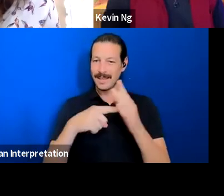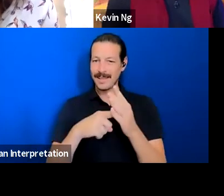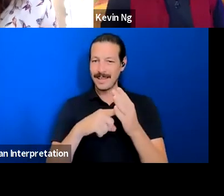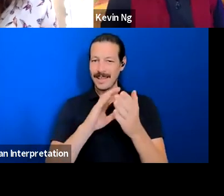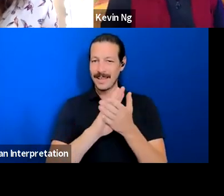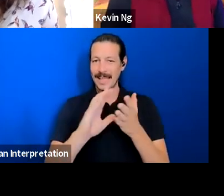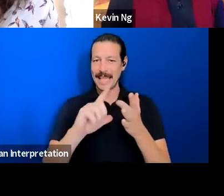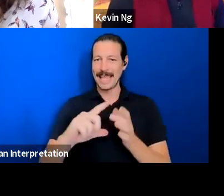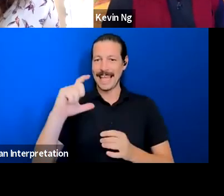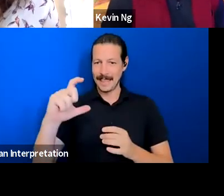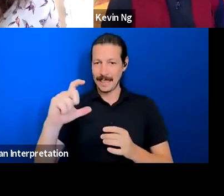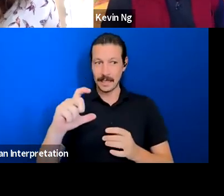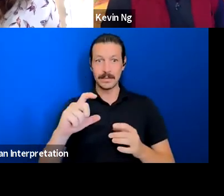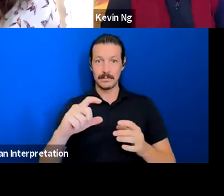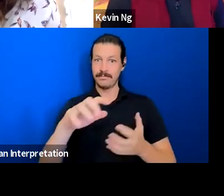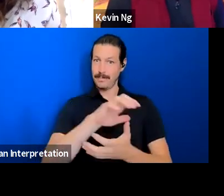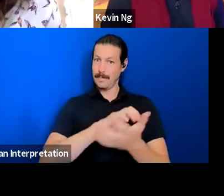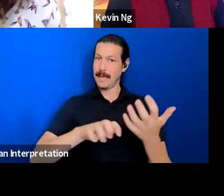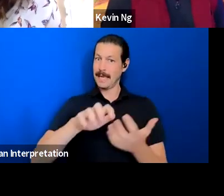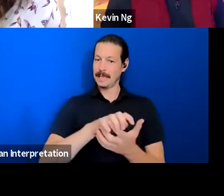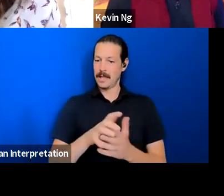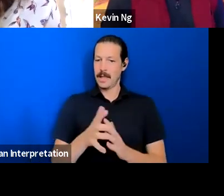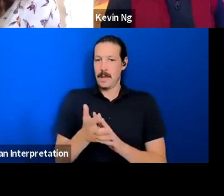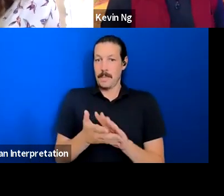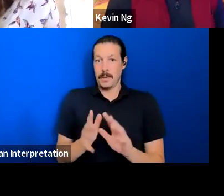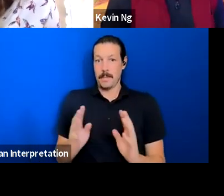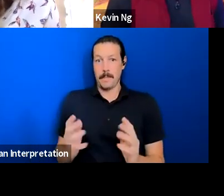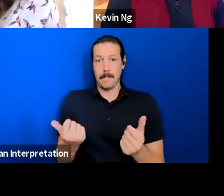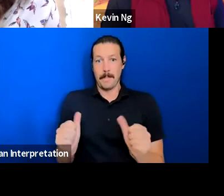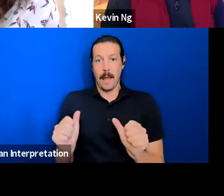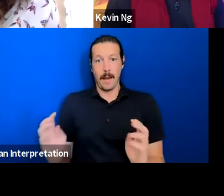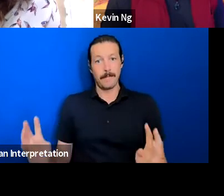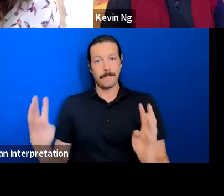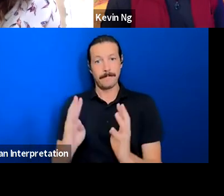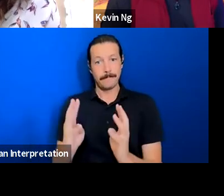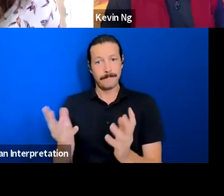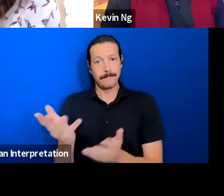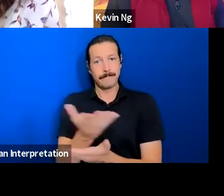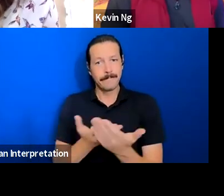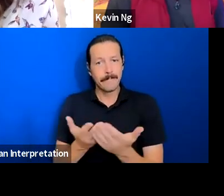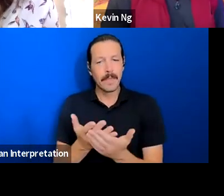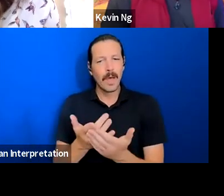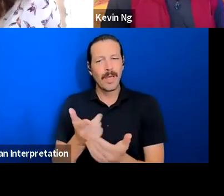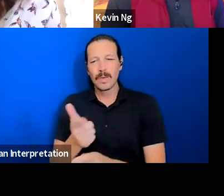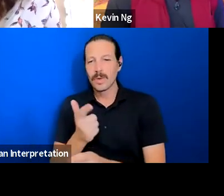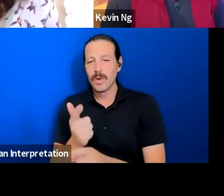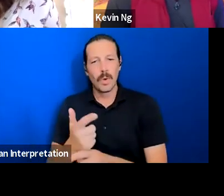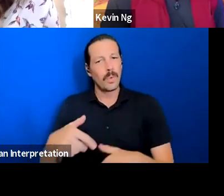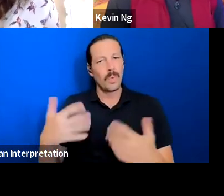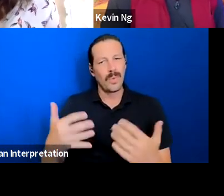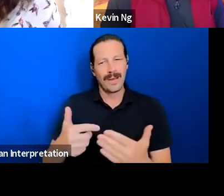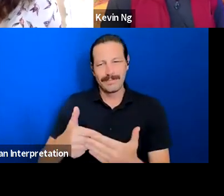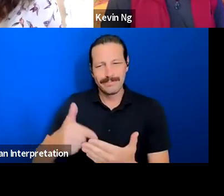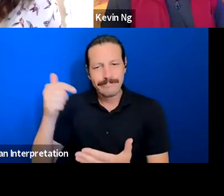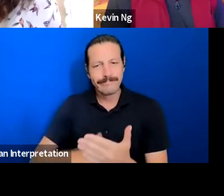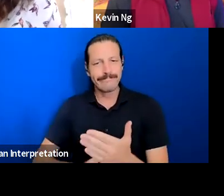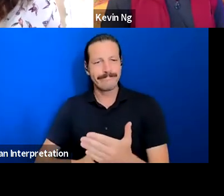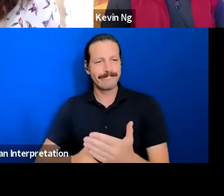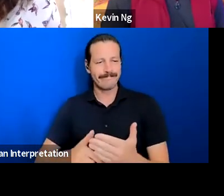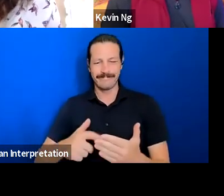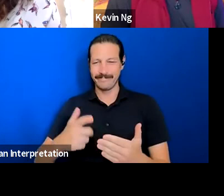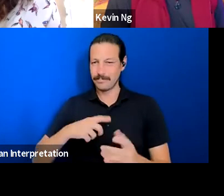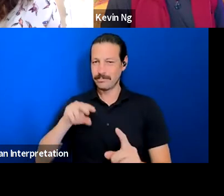so interesting and thorough because people are bringing different aspects of their own